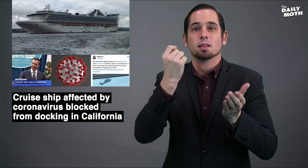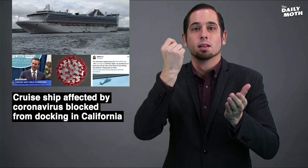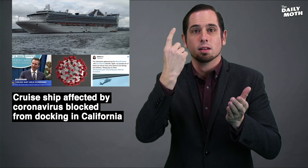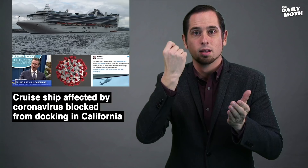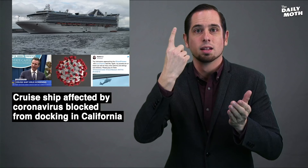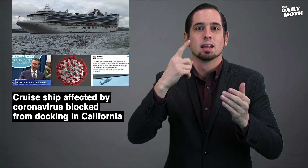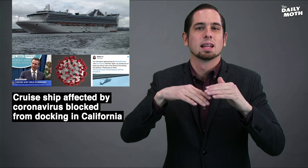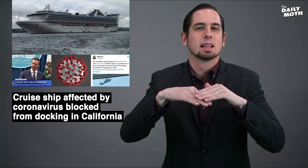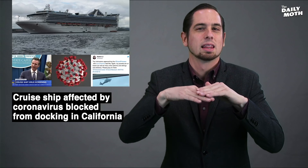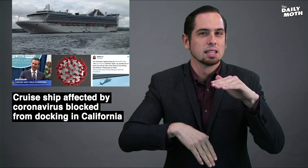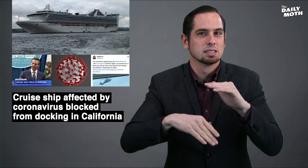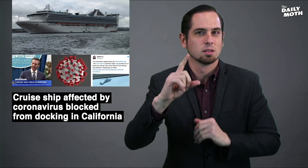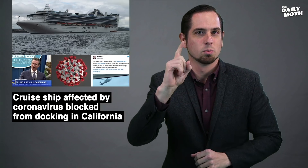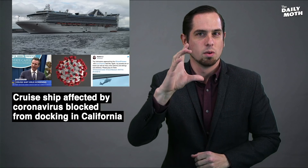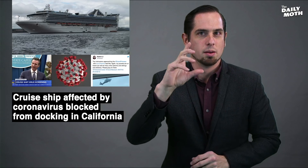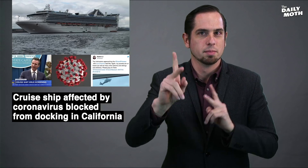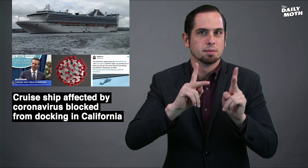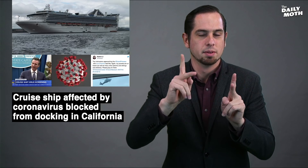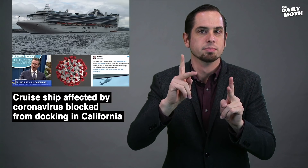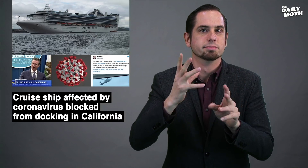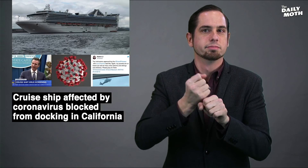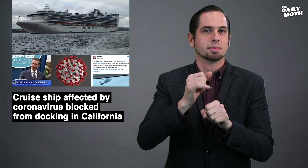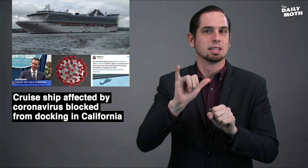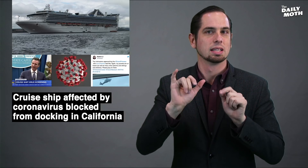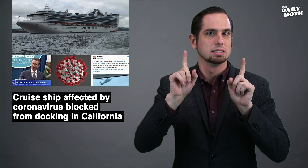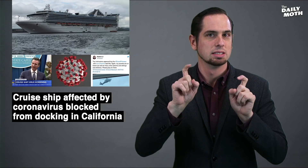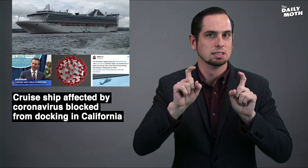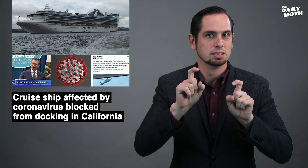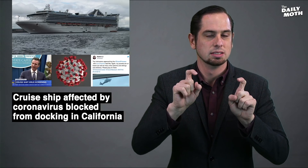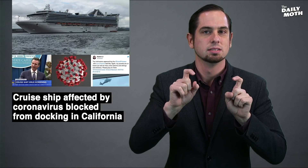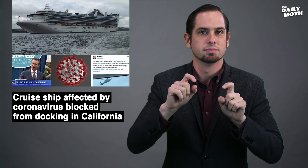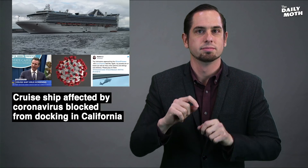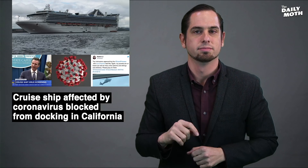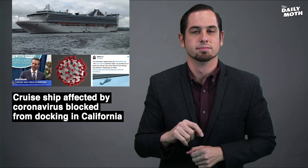but less than 100 received the tests.